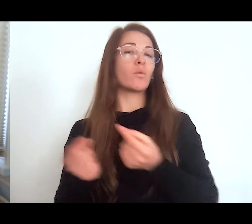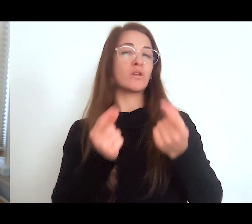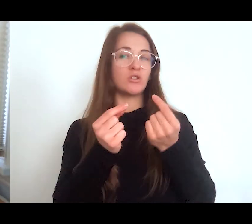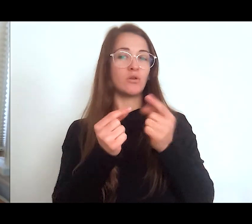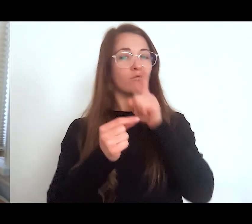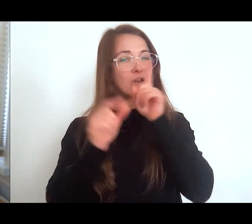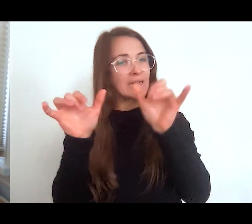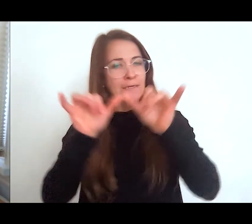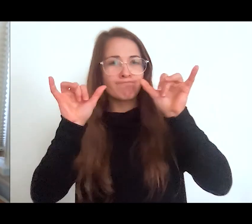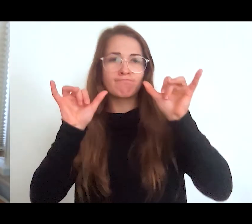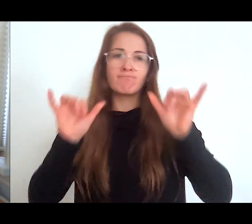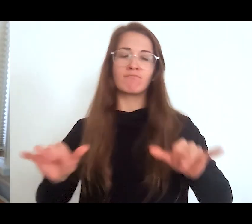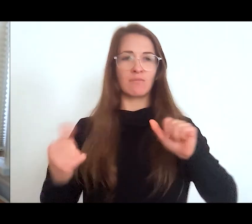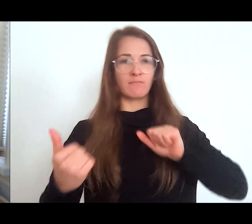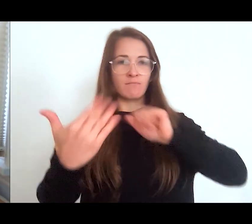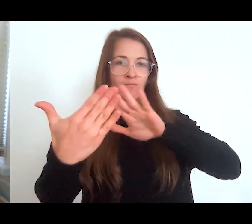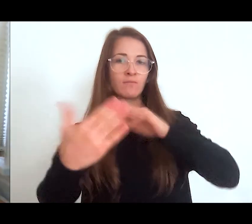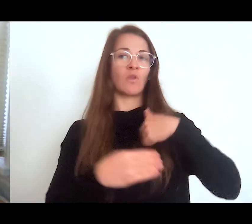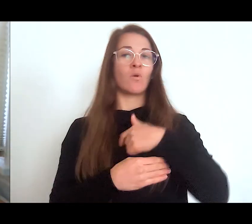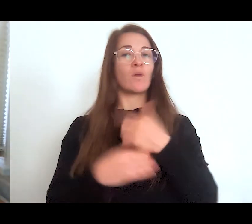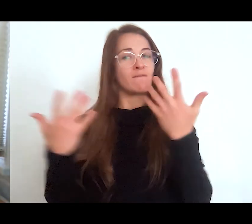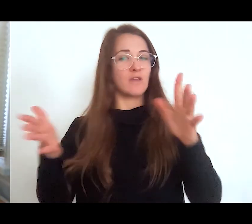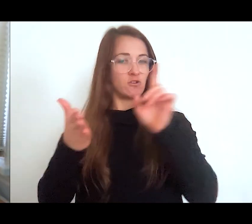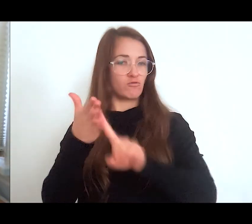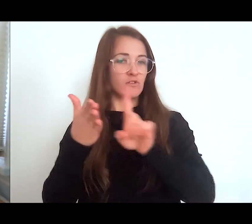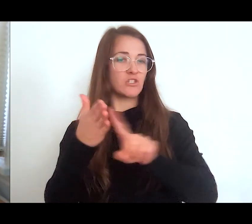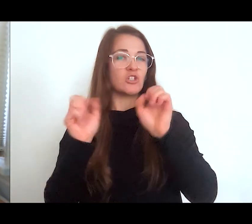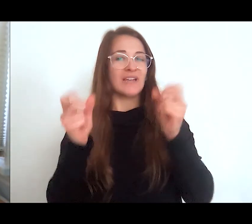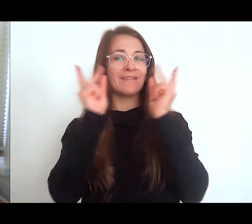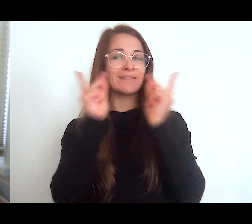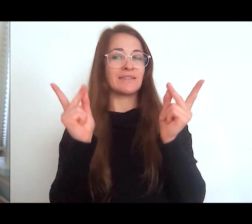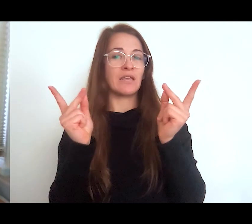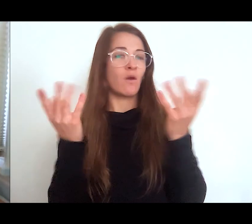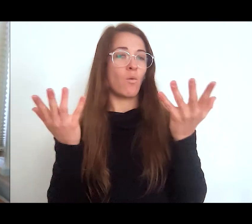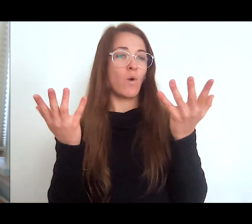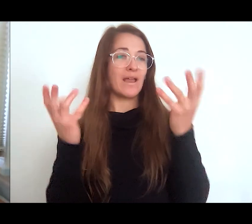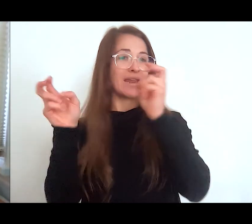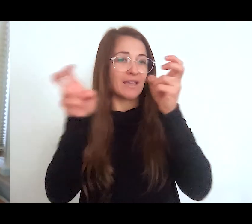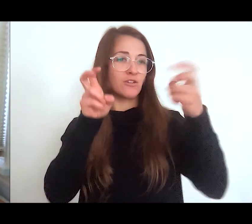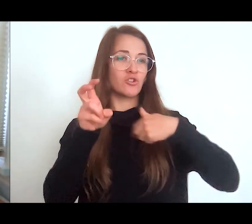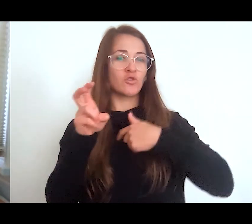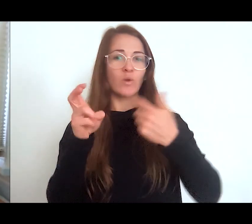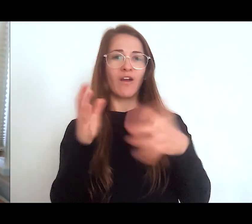TO DESCRIBE THAT. THAT IS A LOT OF THE WORK ON THE SYSTEMIC LEVEL AND DONE THE